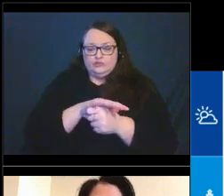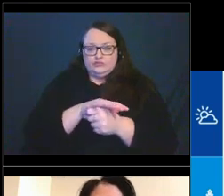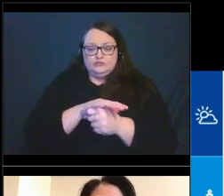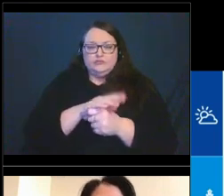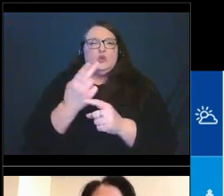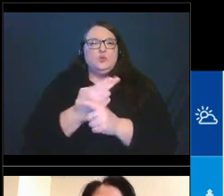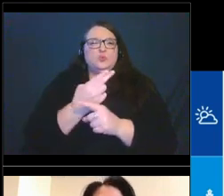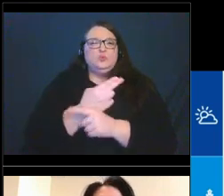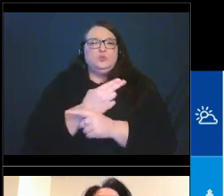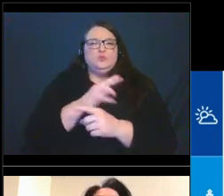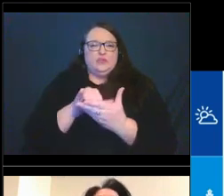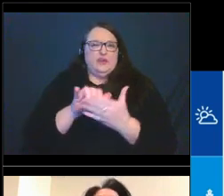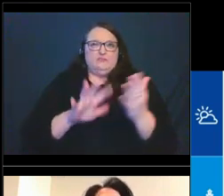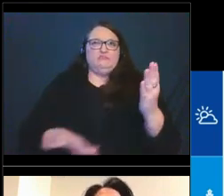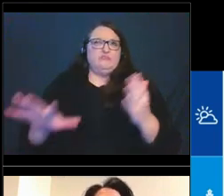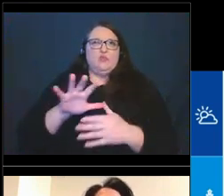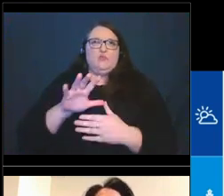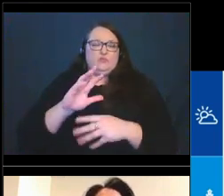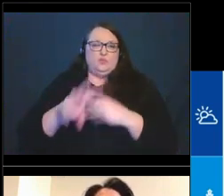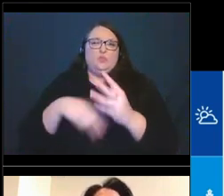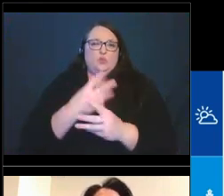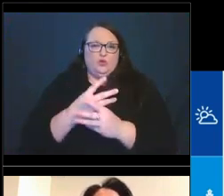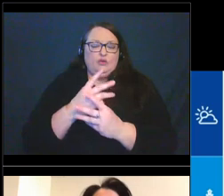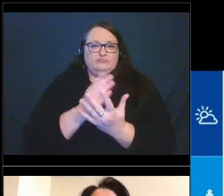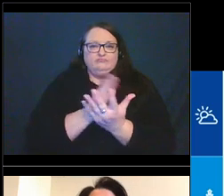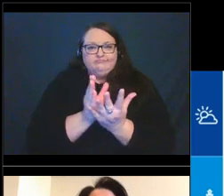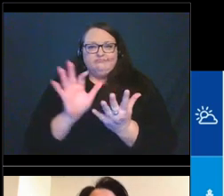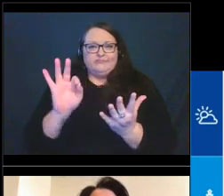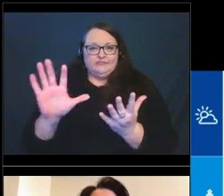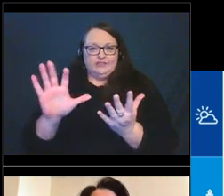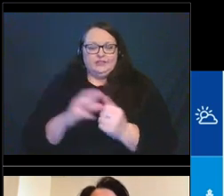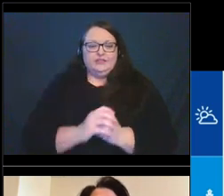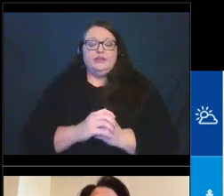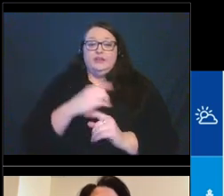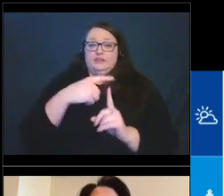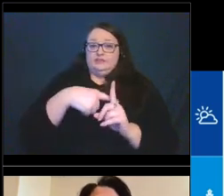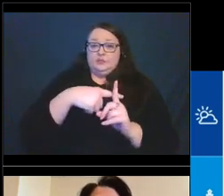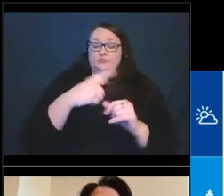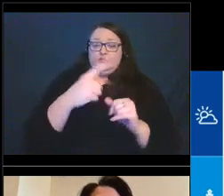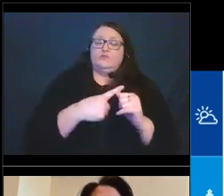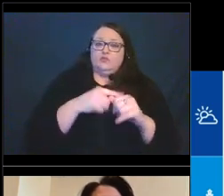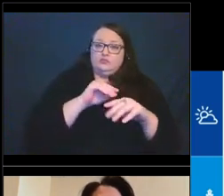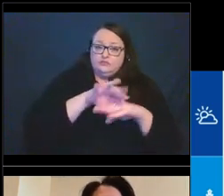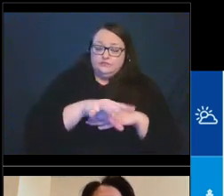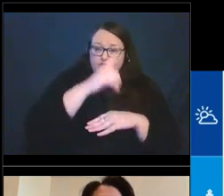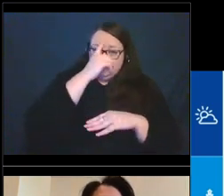around the world. Temperature is the first order driver for heat impacts and other items like wind,